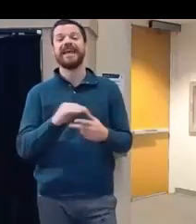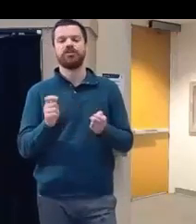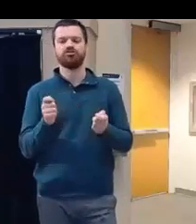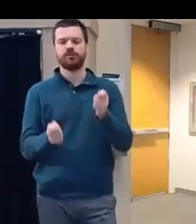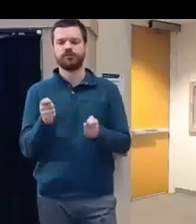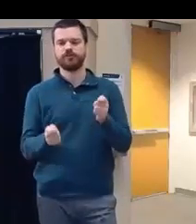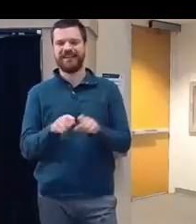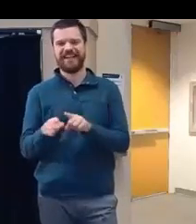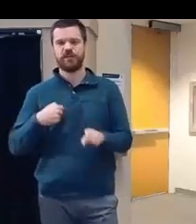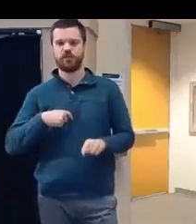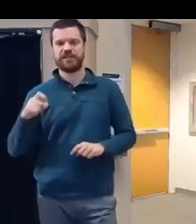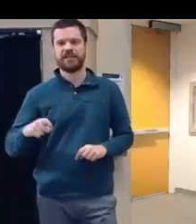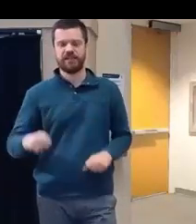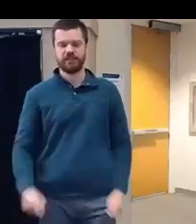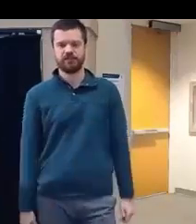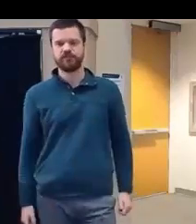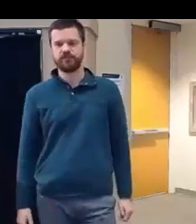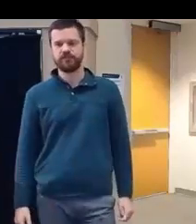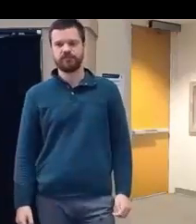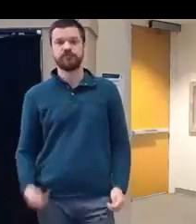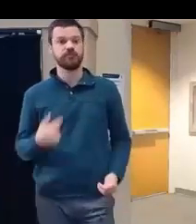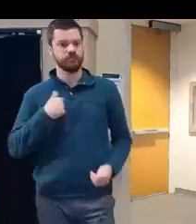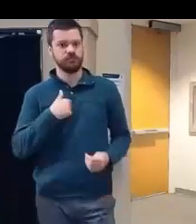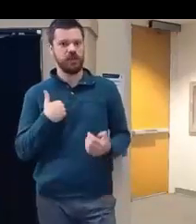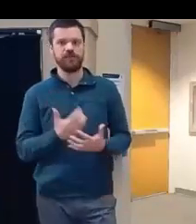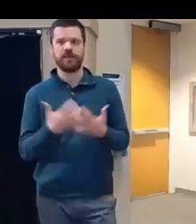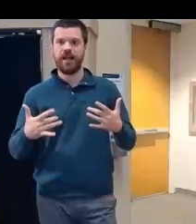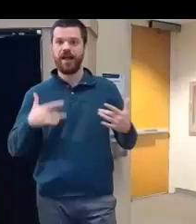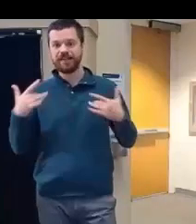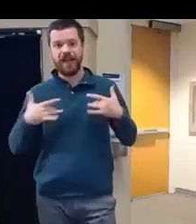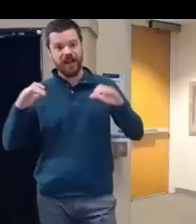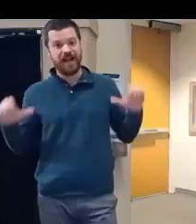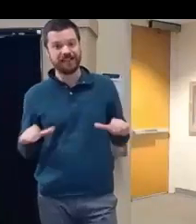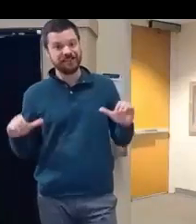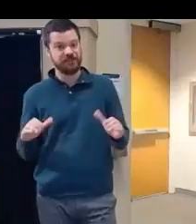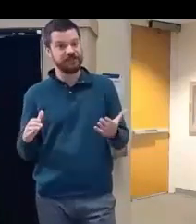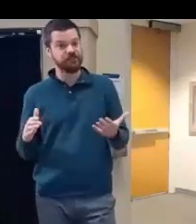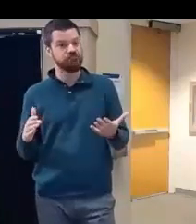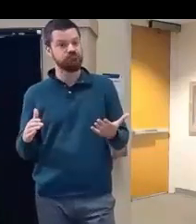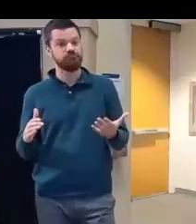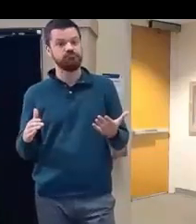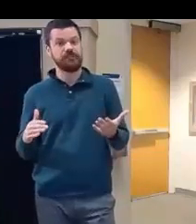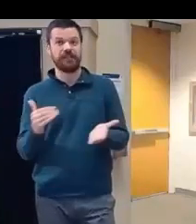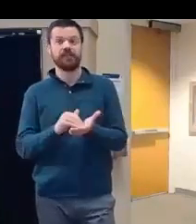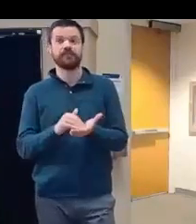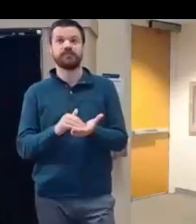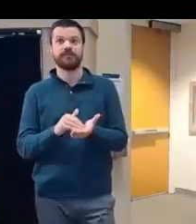need to other things we've got lots of potential exciting activities again given that Psychiatry